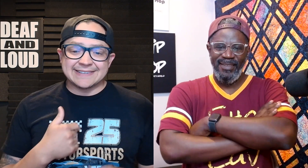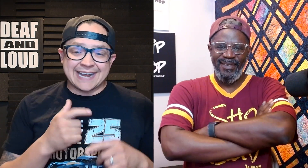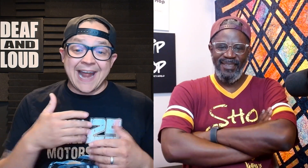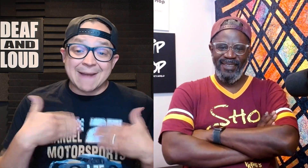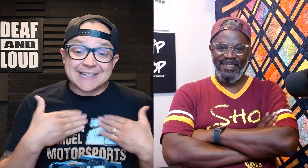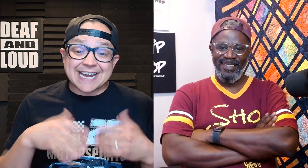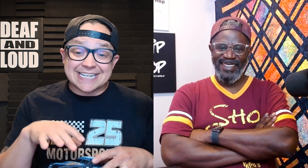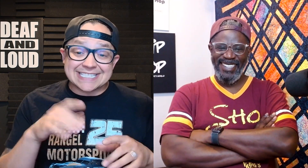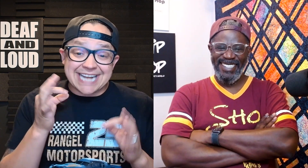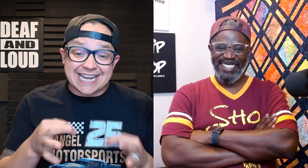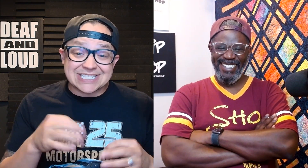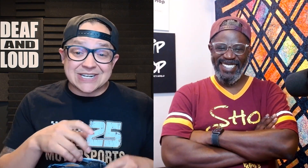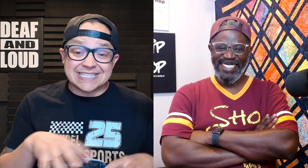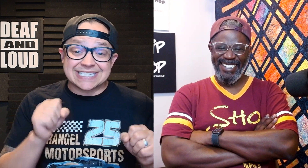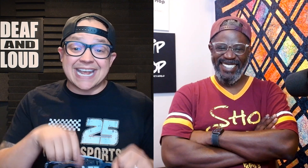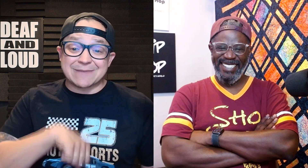And I'm glad I decided to take the